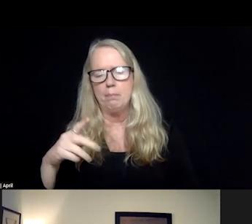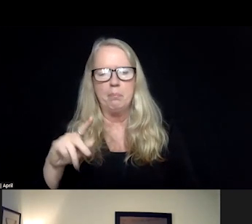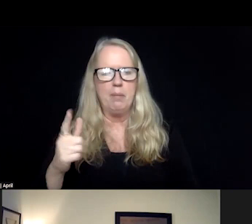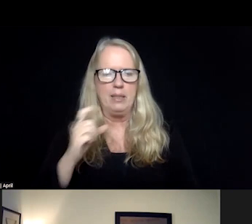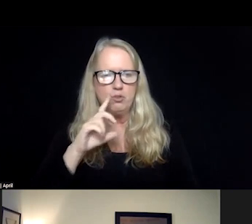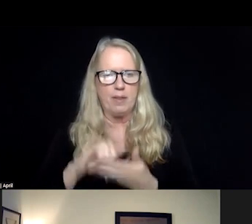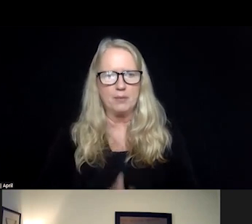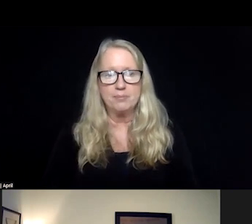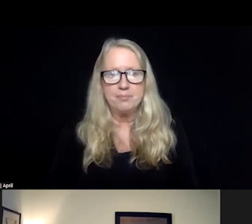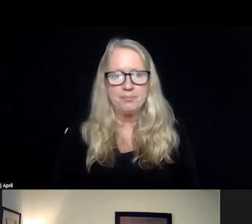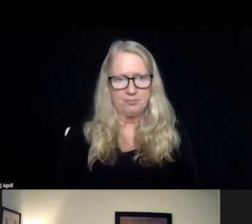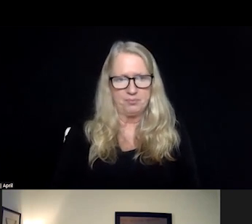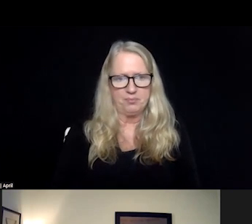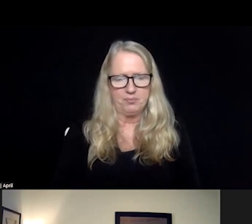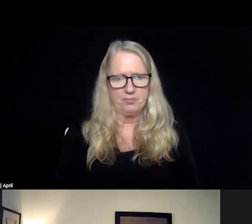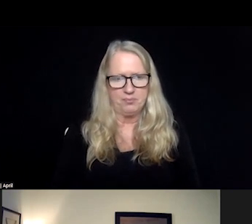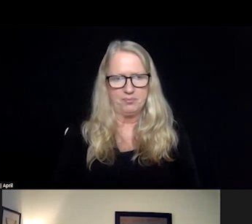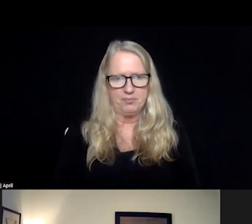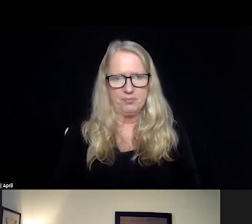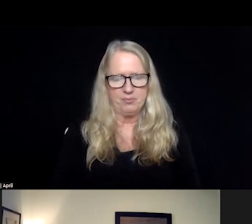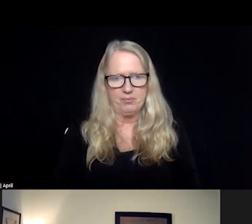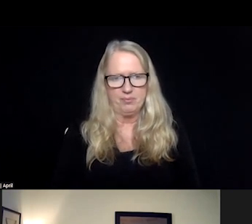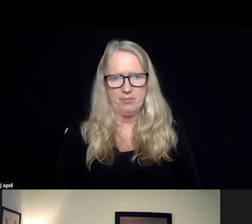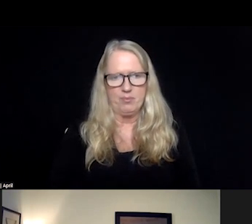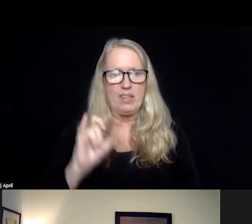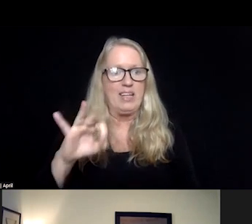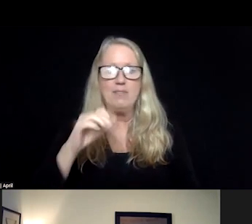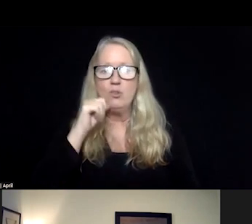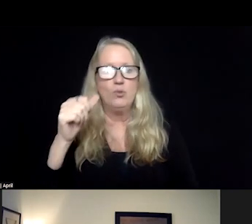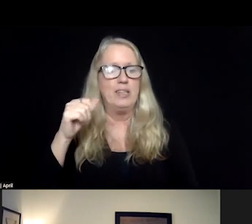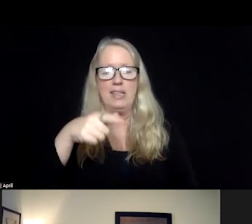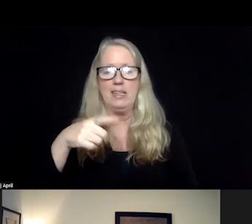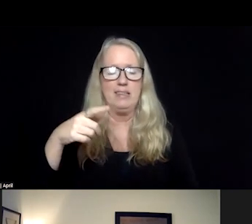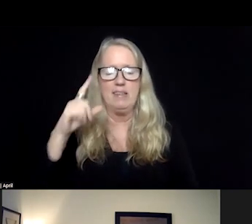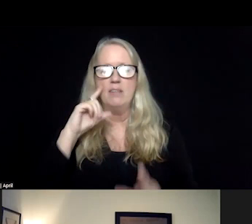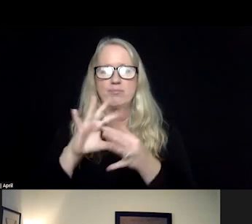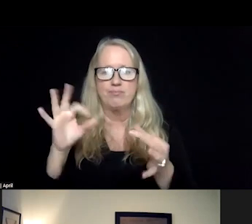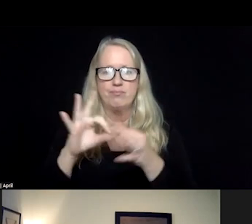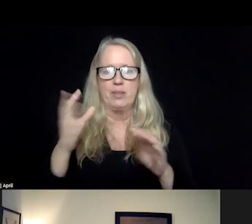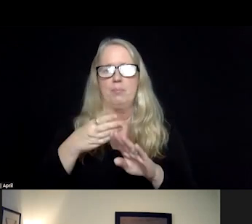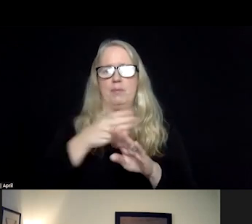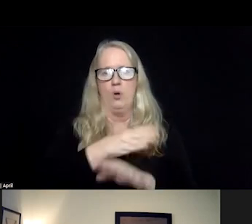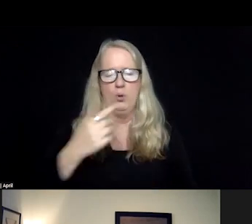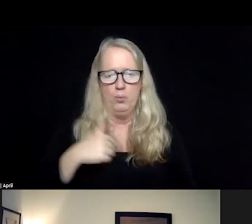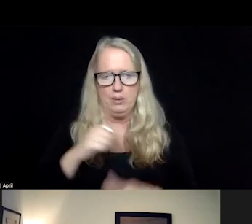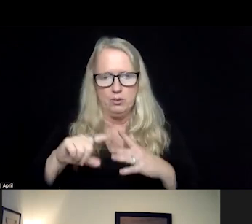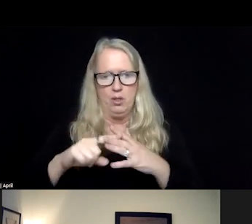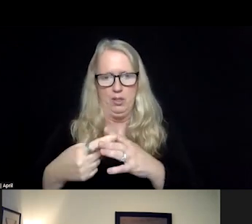IF YOU DID NOT HEAR THIS PLUG BEFORE THE TOP OF THE HOUR, THE CRISIS JAM